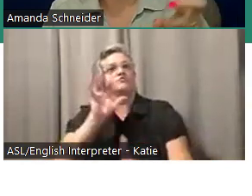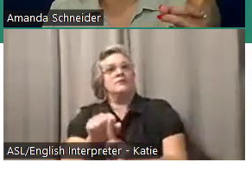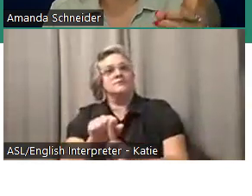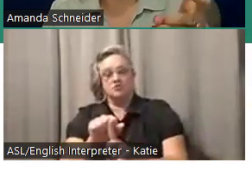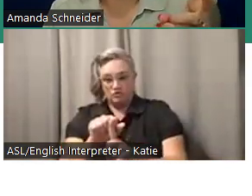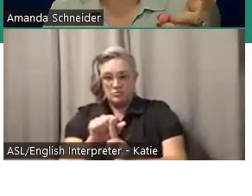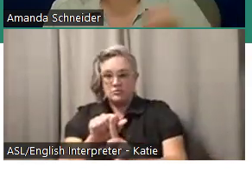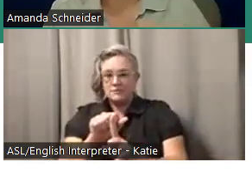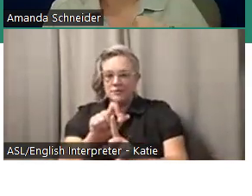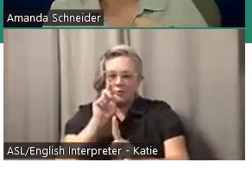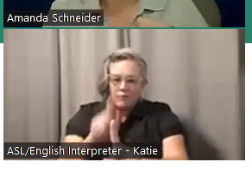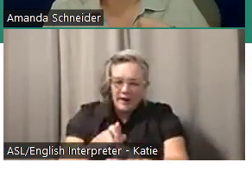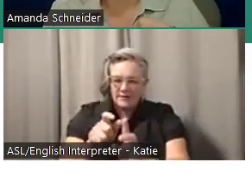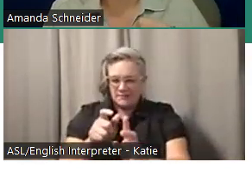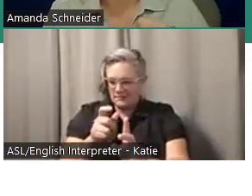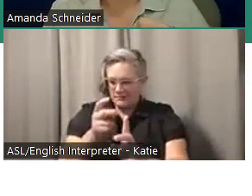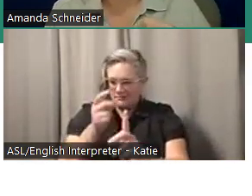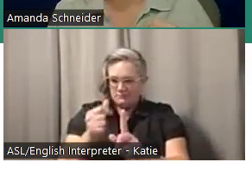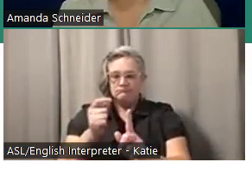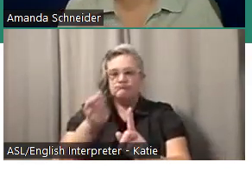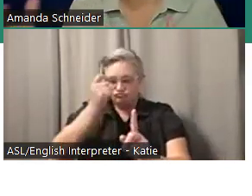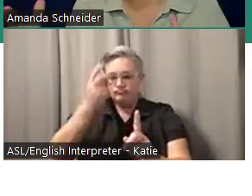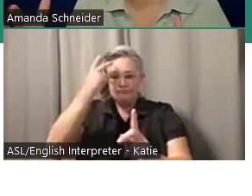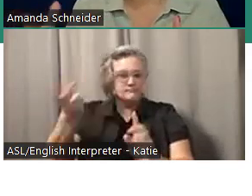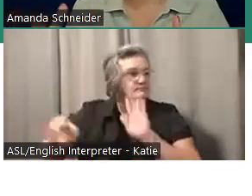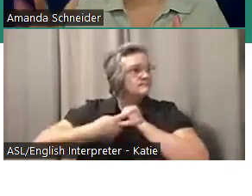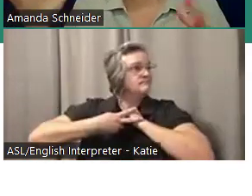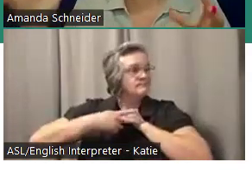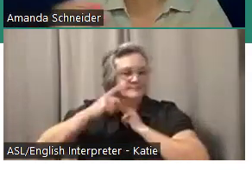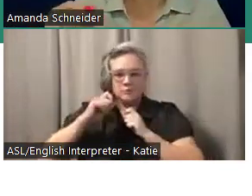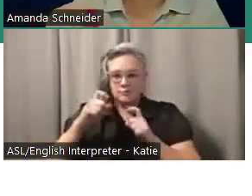words. So, some of those sight words that we talk about with younger children, like,